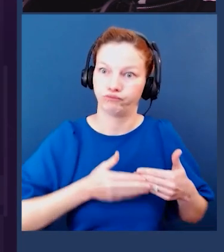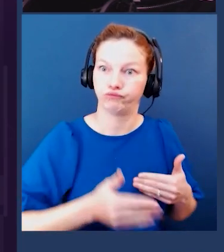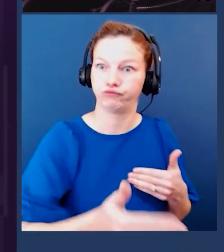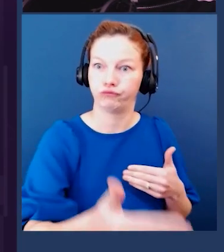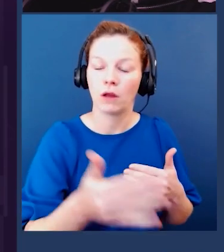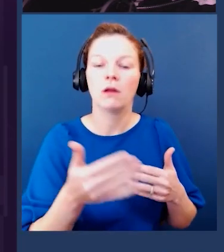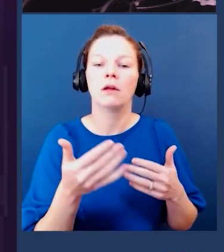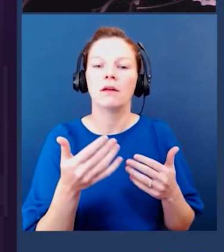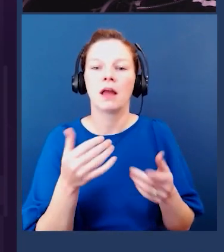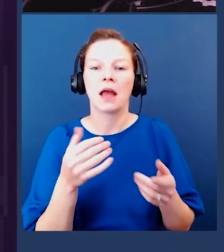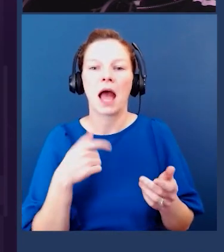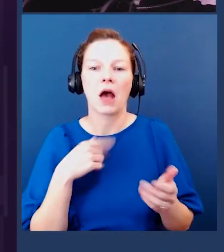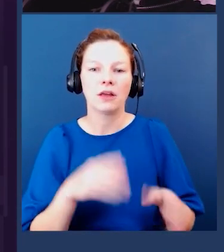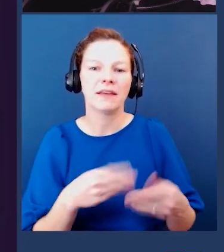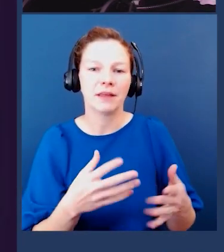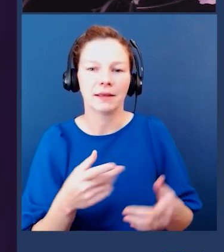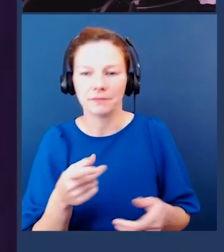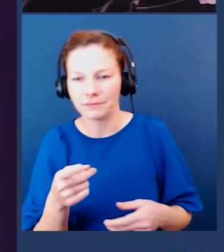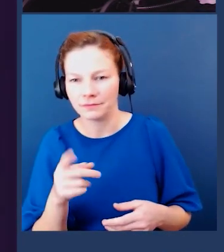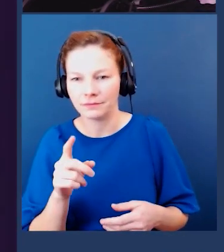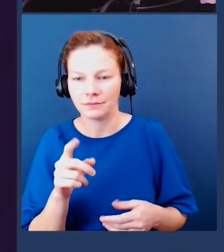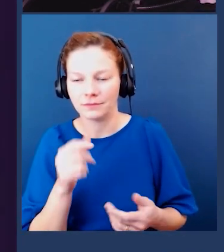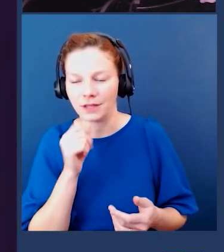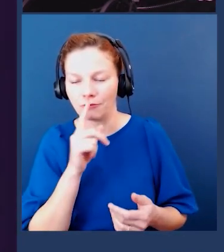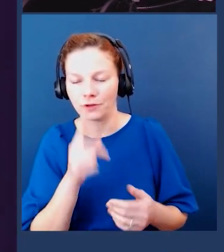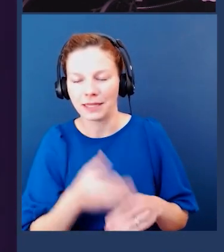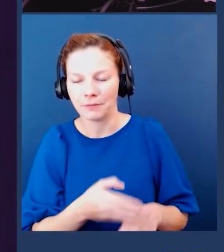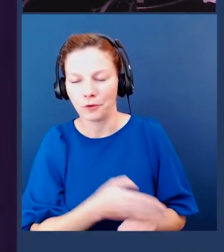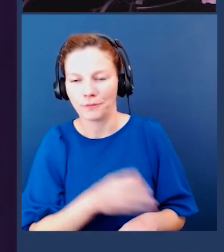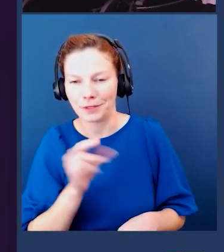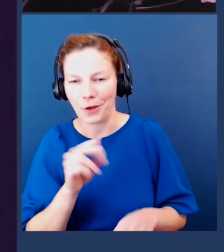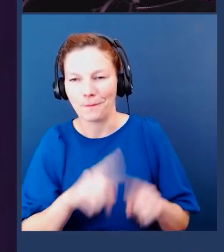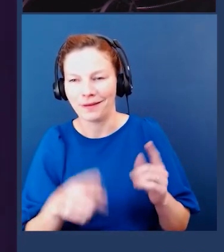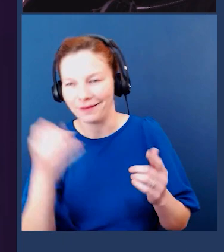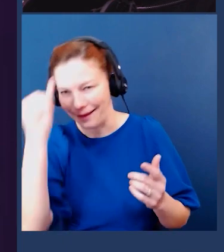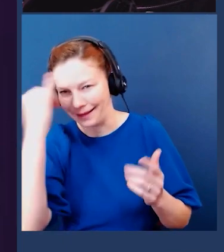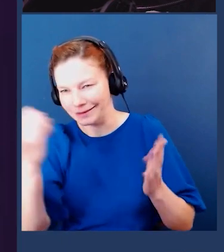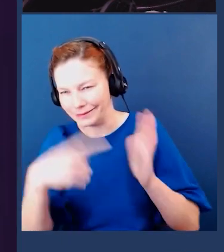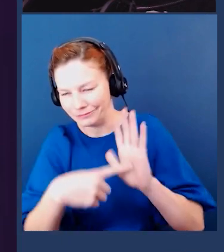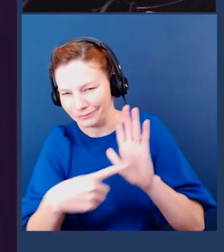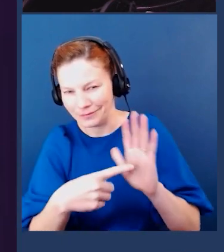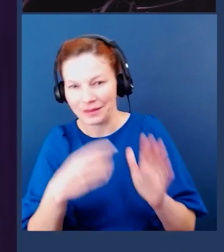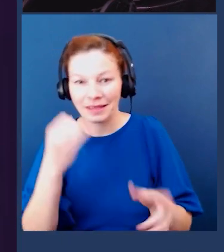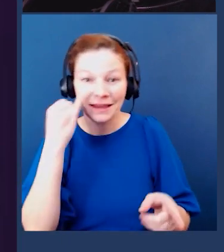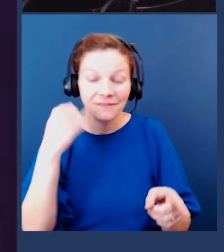But and here's if he already owned the item. So I rolled my offers.